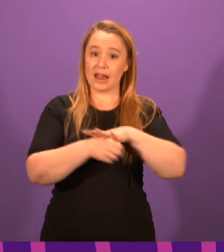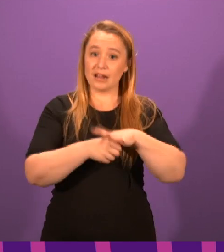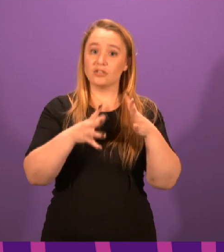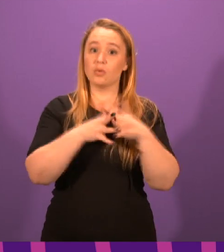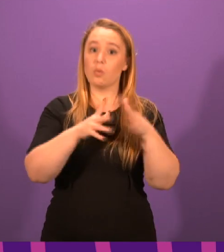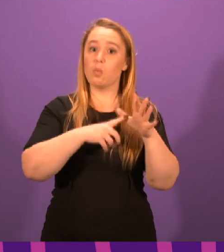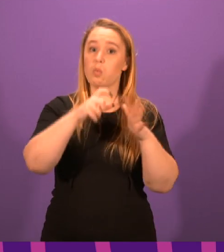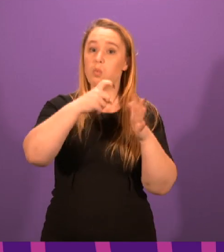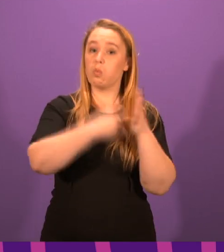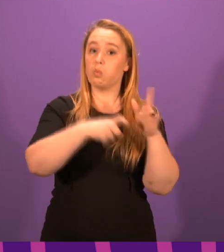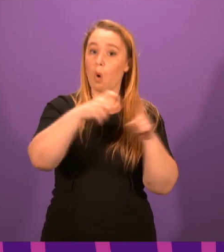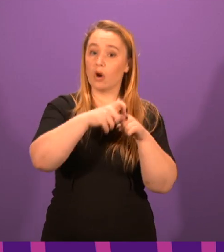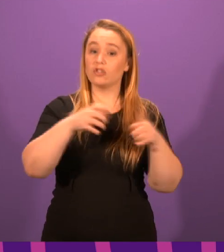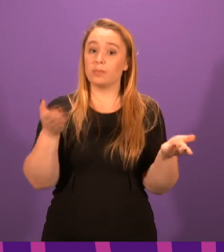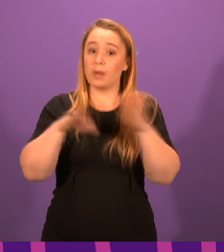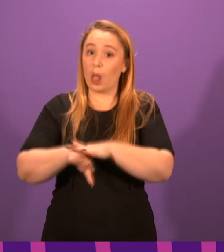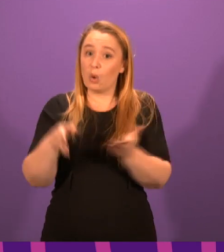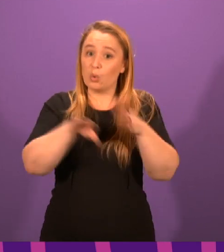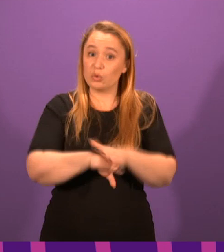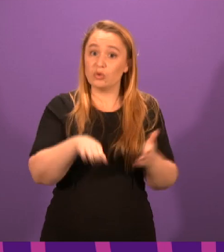we are also aware of tragic cases in which patients have died after getting Covid in